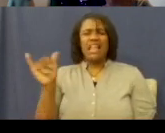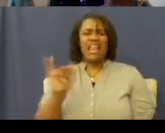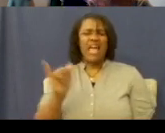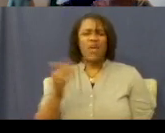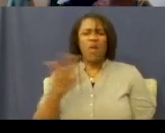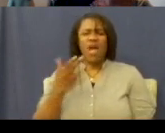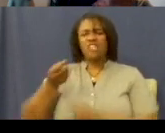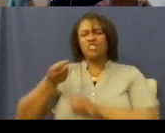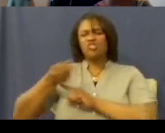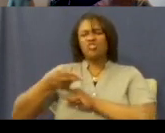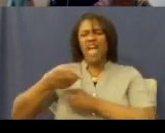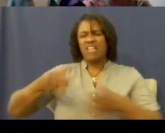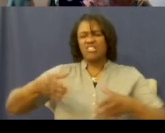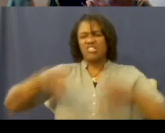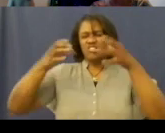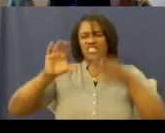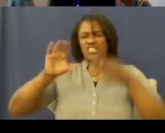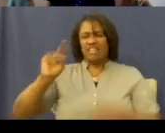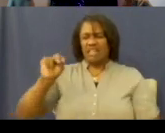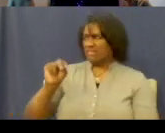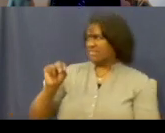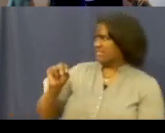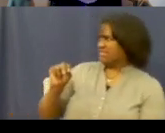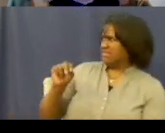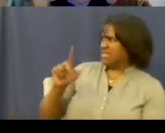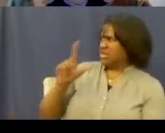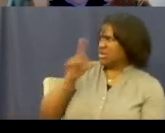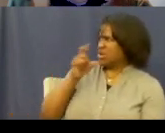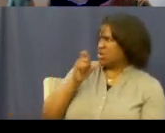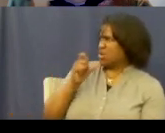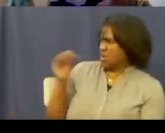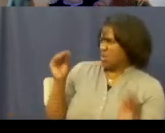Queenie: Garbage can? Who puts garbage in their brain?